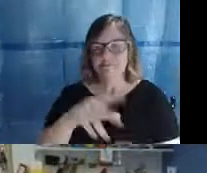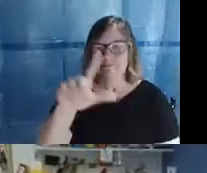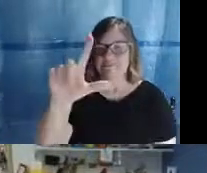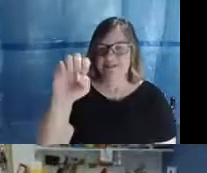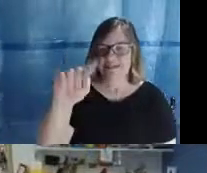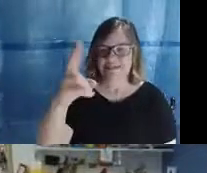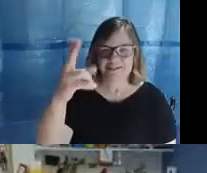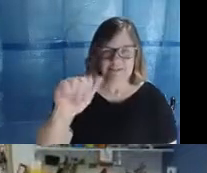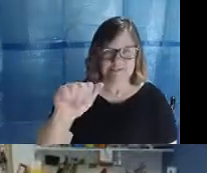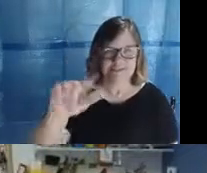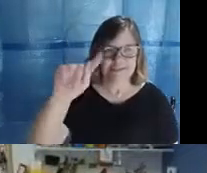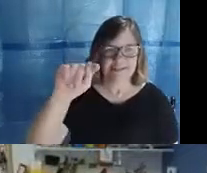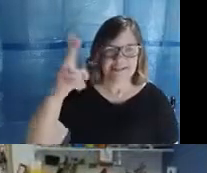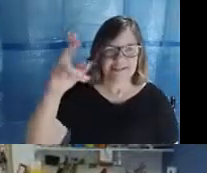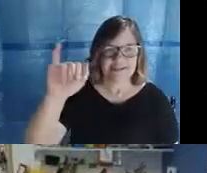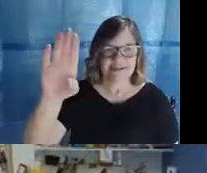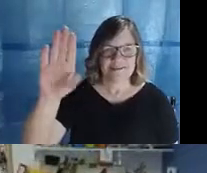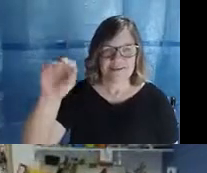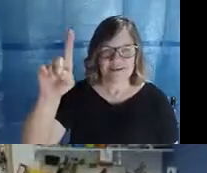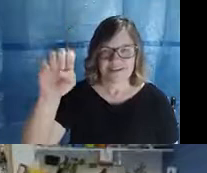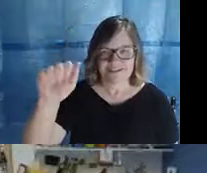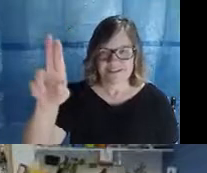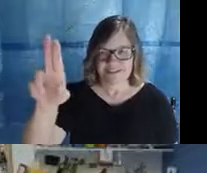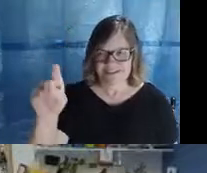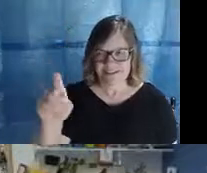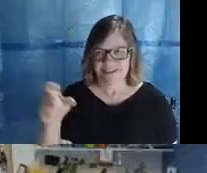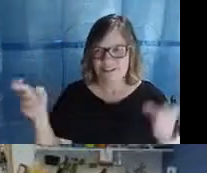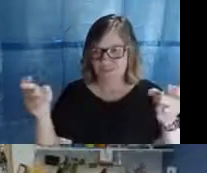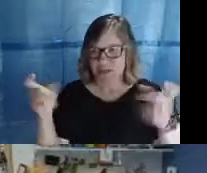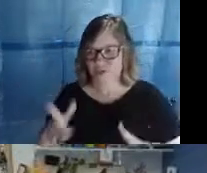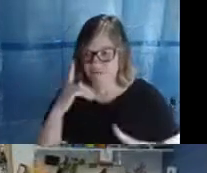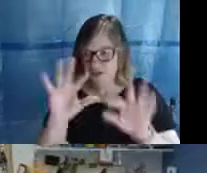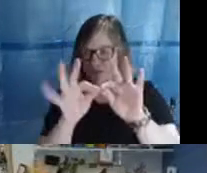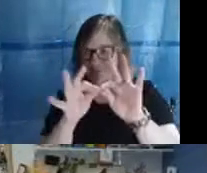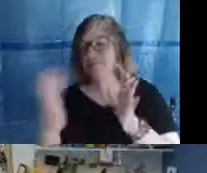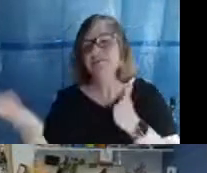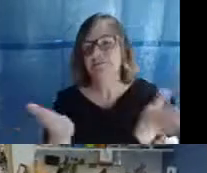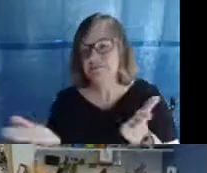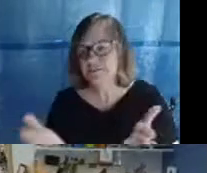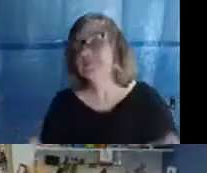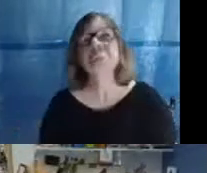My name is Letha Thibodeaux. I am a Director for the Interpreting services.